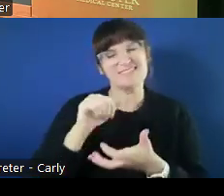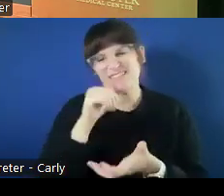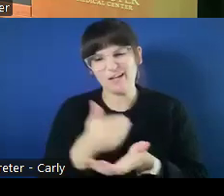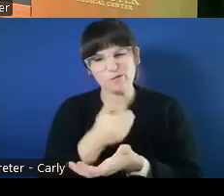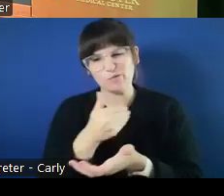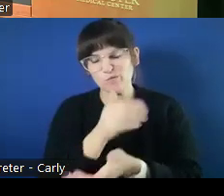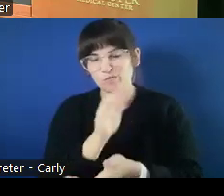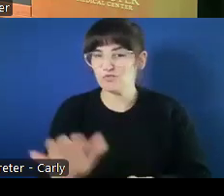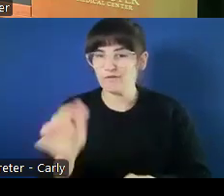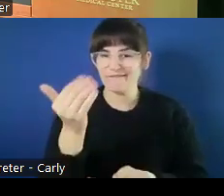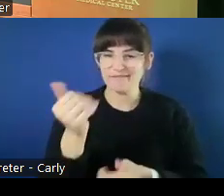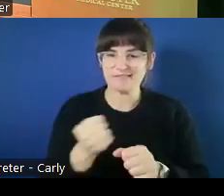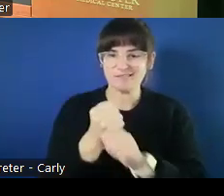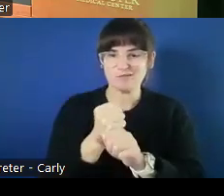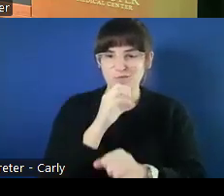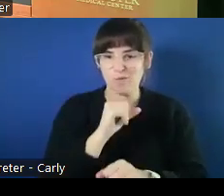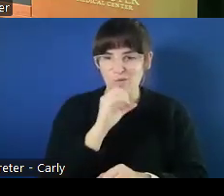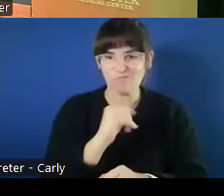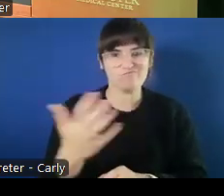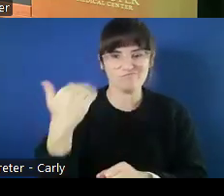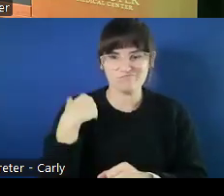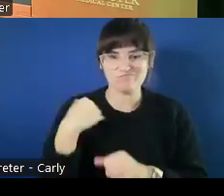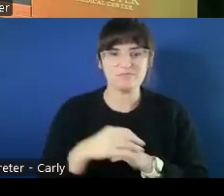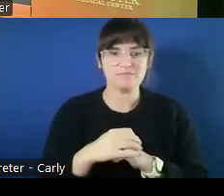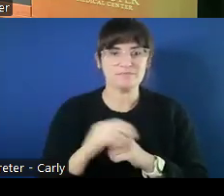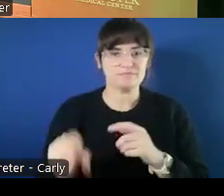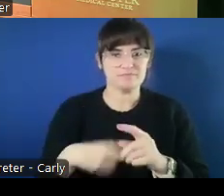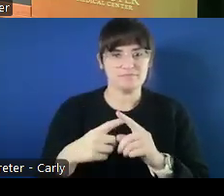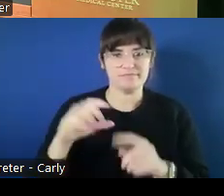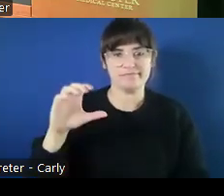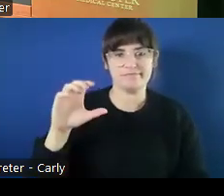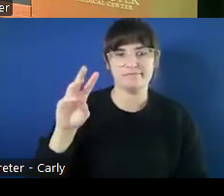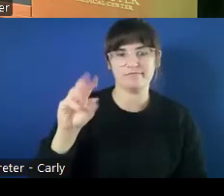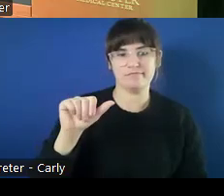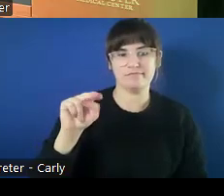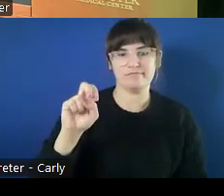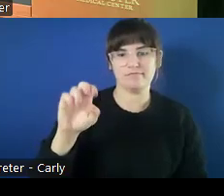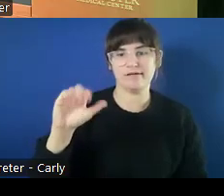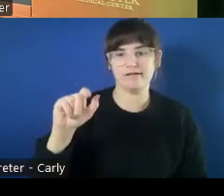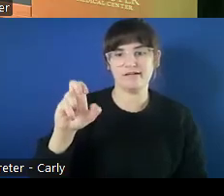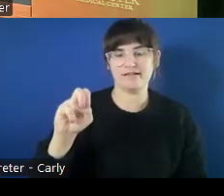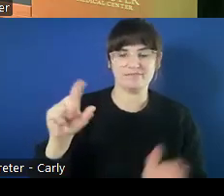years old when Wayne Kaitton uh you know published his main uh results from his teen care trial but